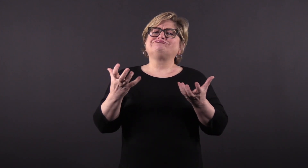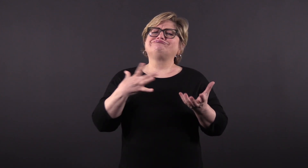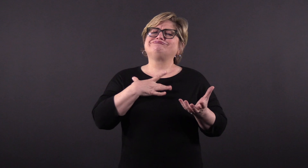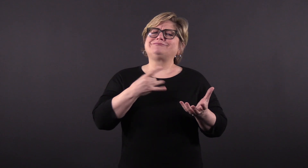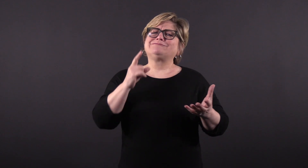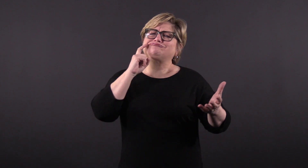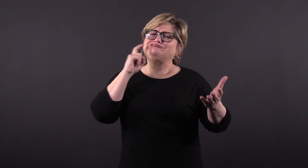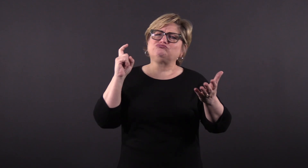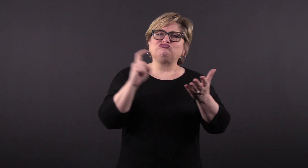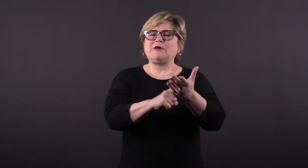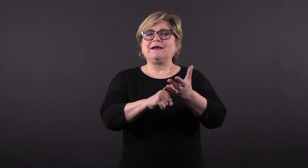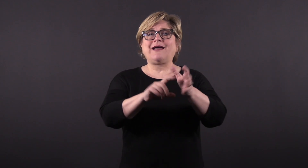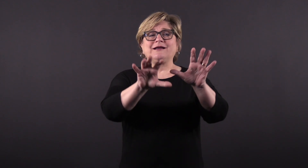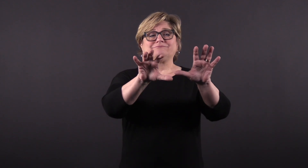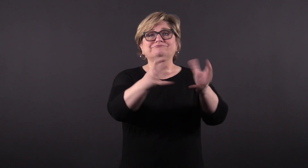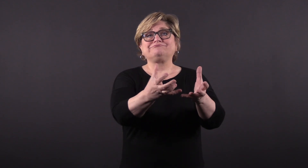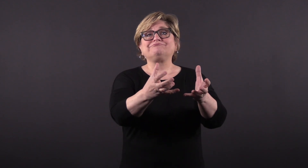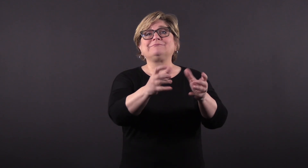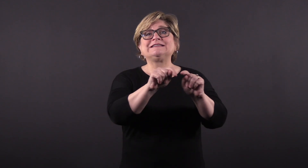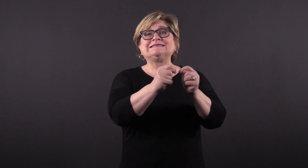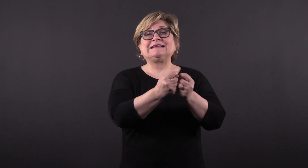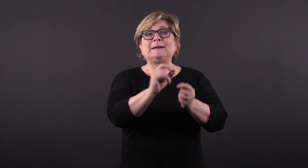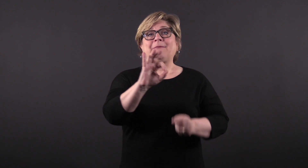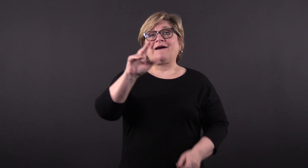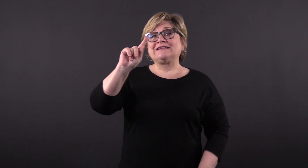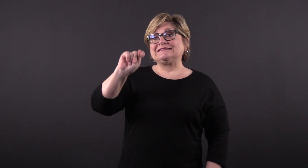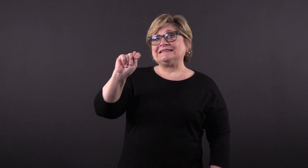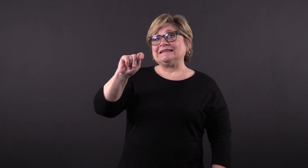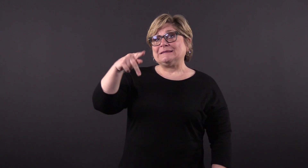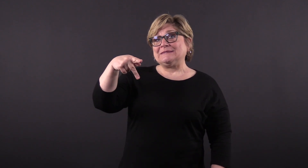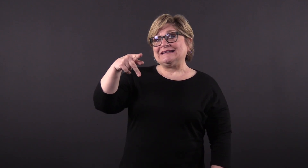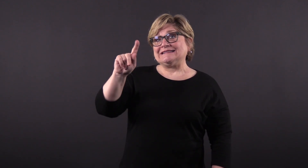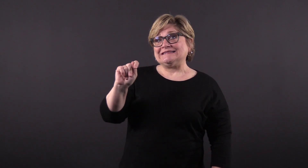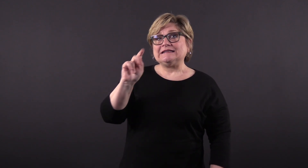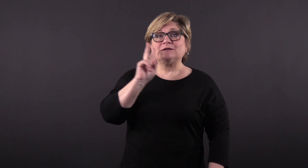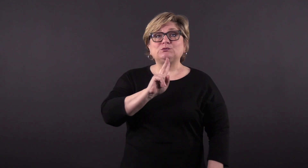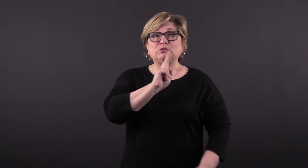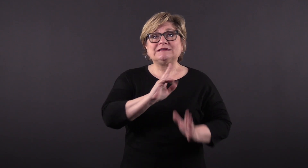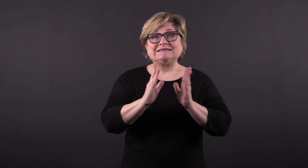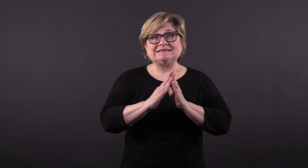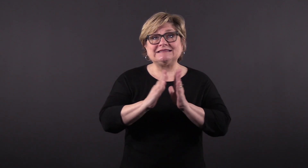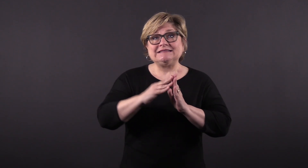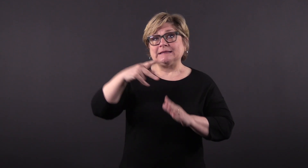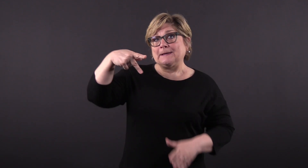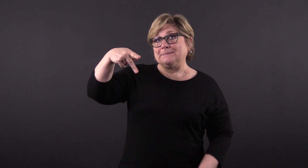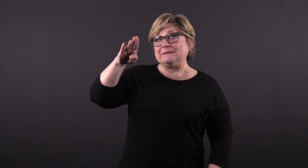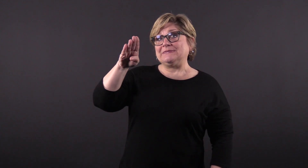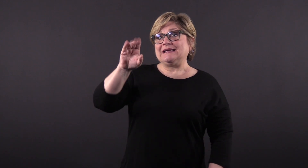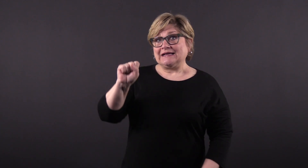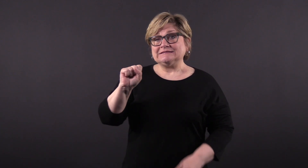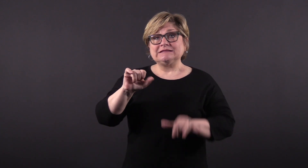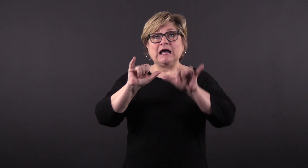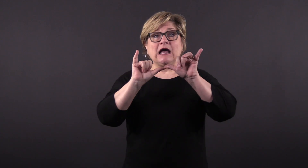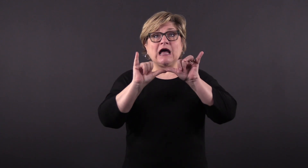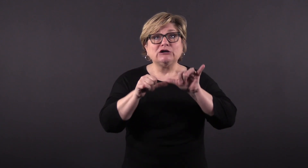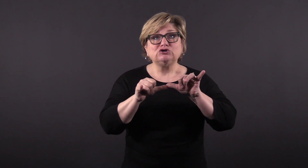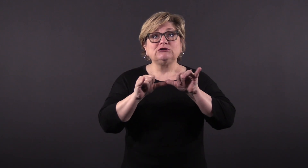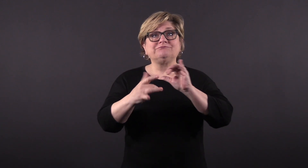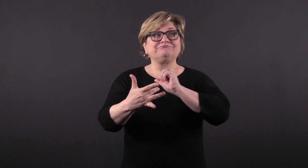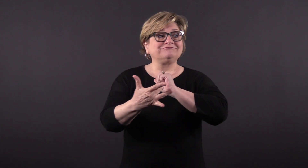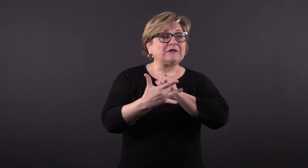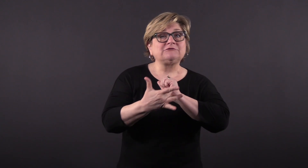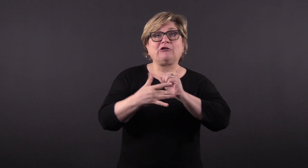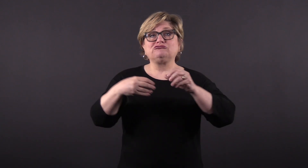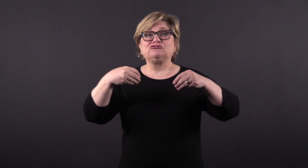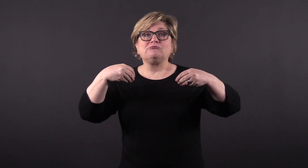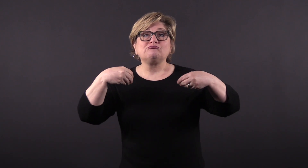The Commission would like to recognize TPT Twin Cities PBS engineering, technology,